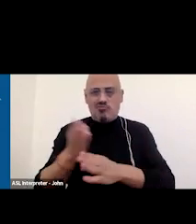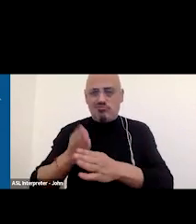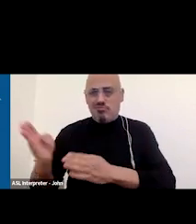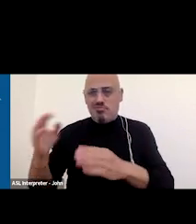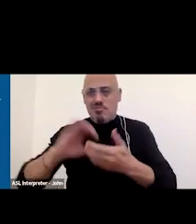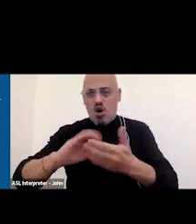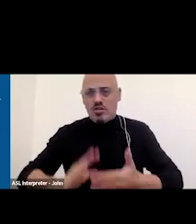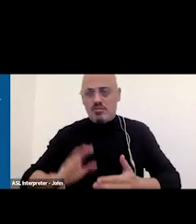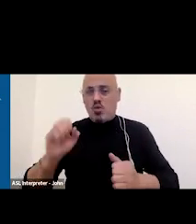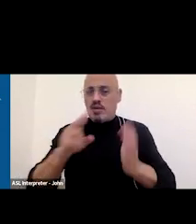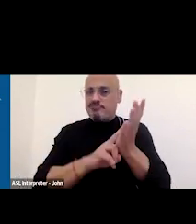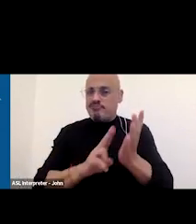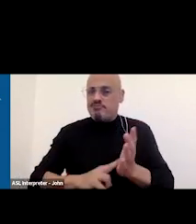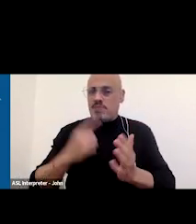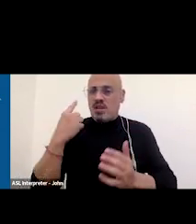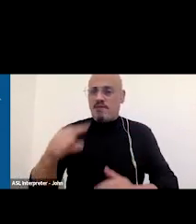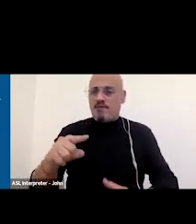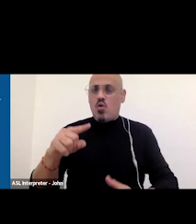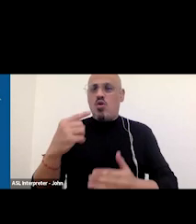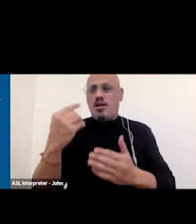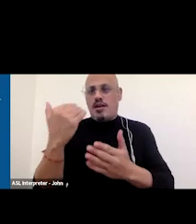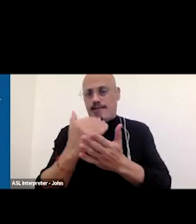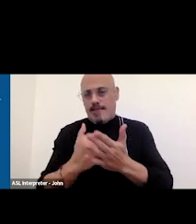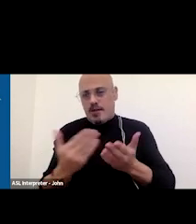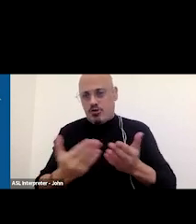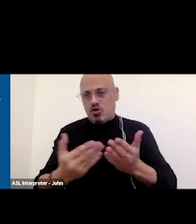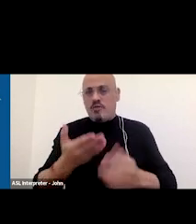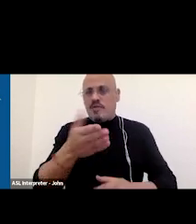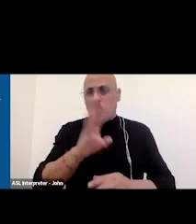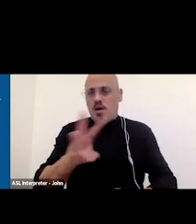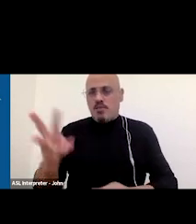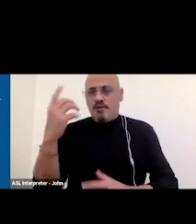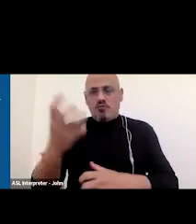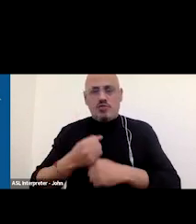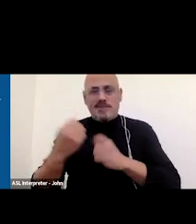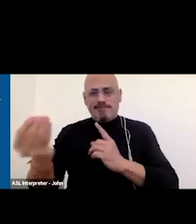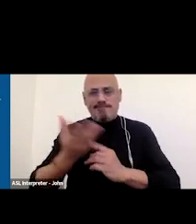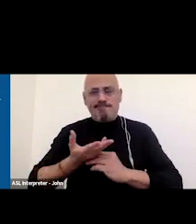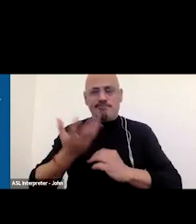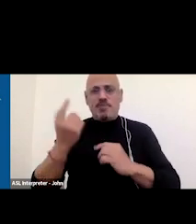You can sign up for the HSRC listserv at the HSRC website to receive notices about upcoming webinars,